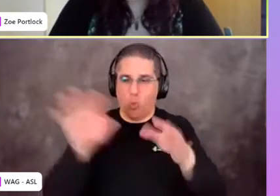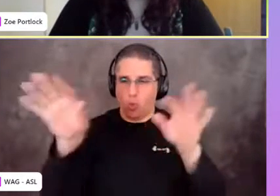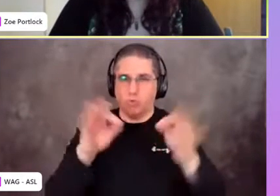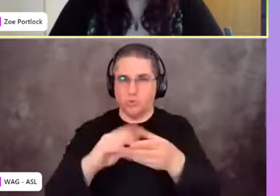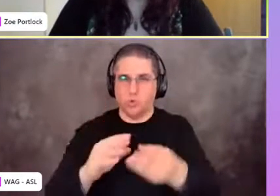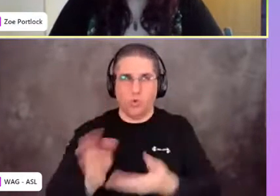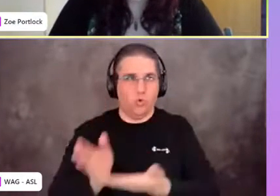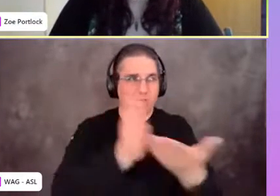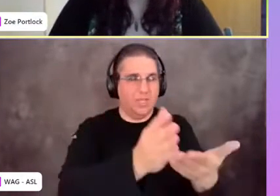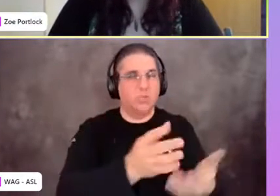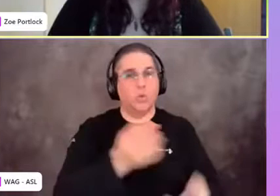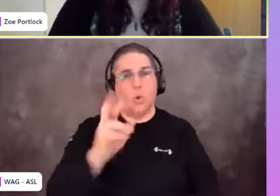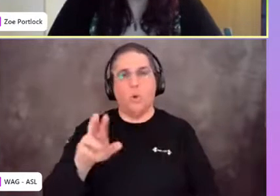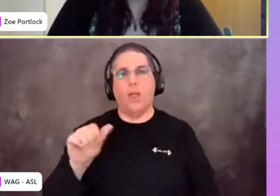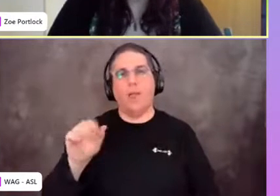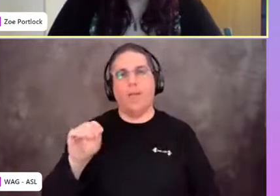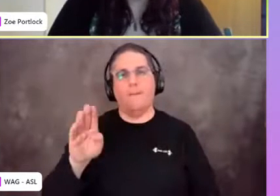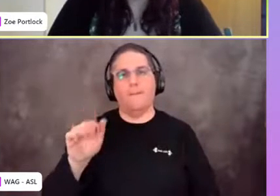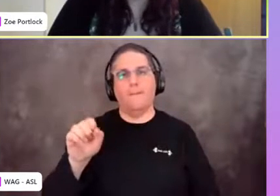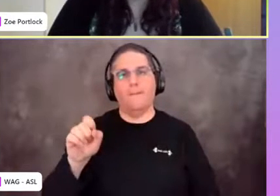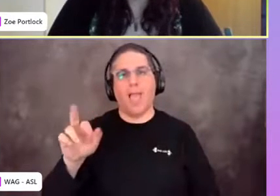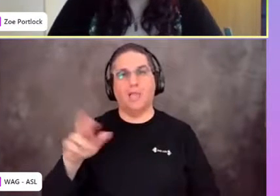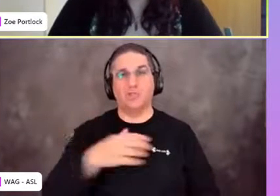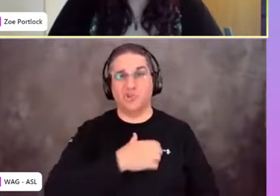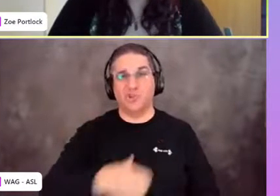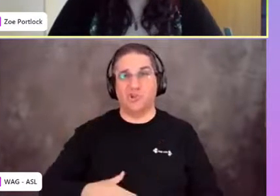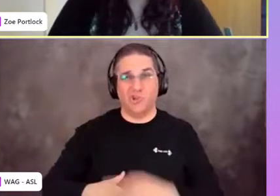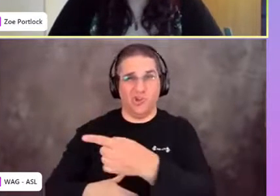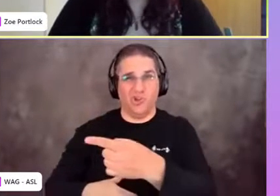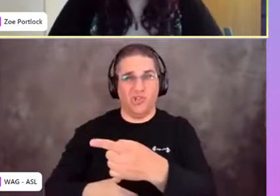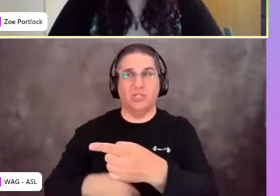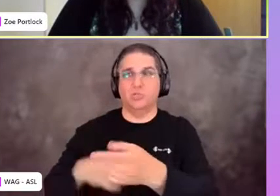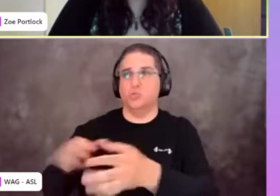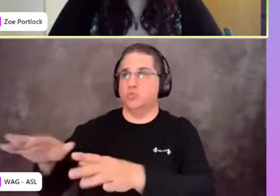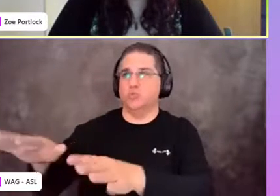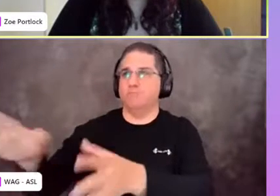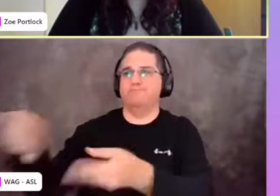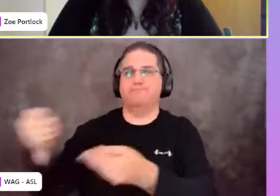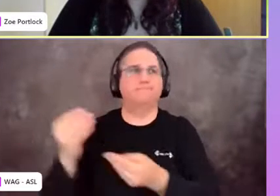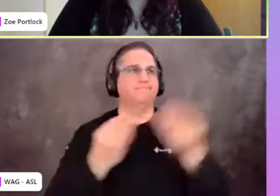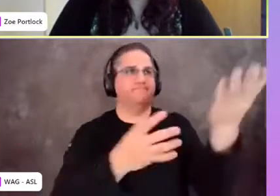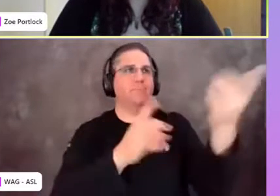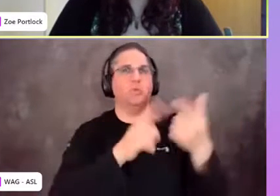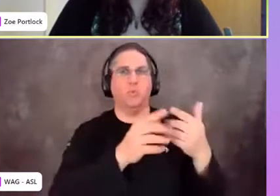money to the-- any audience I was talking to and we did a big playback around client stories and also some of